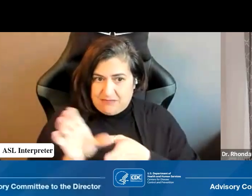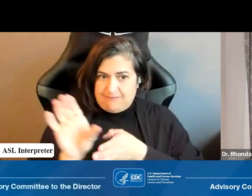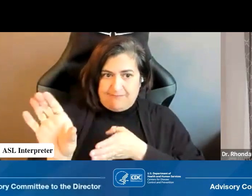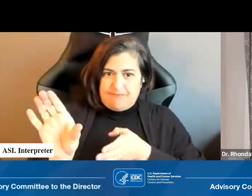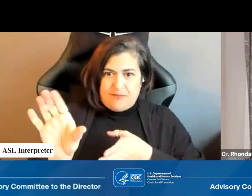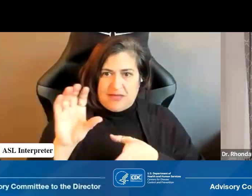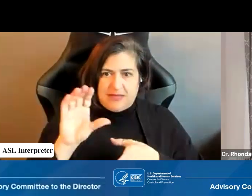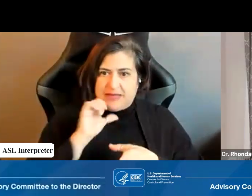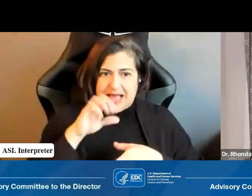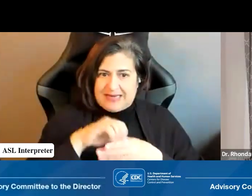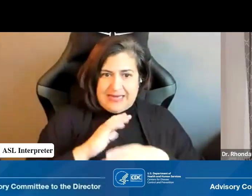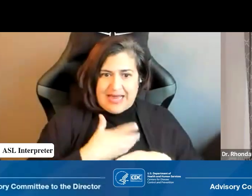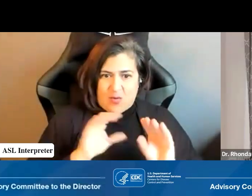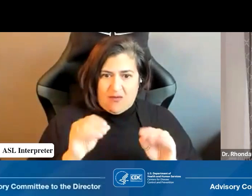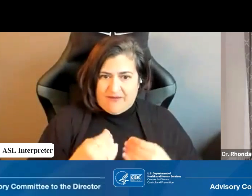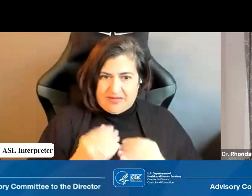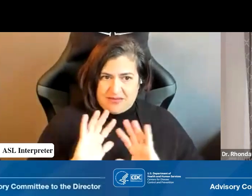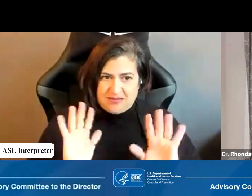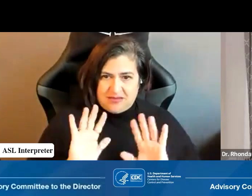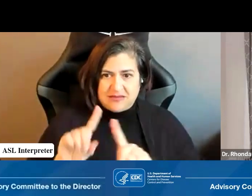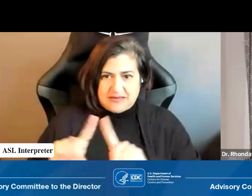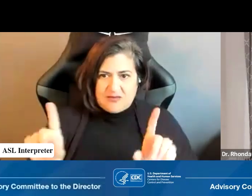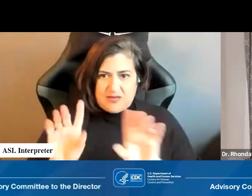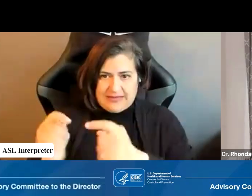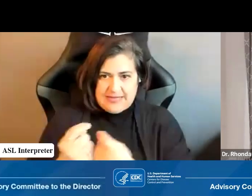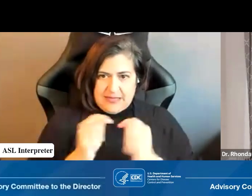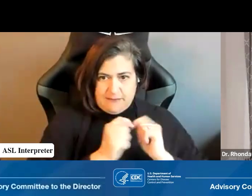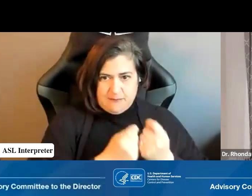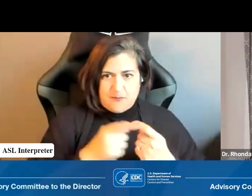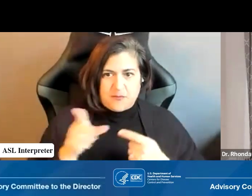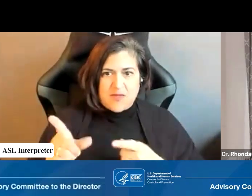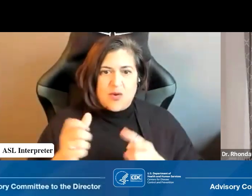They are now with the Chief Operating Officer.